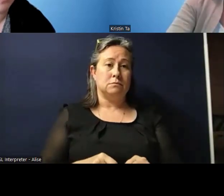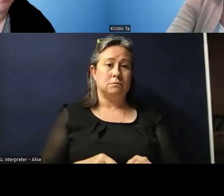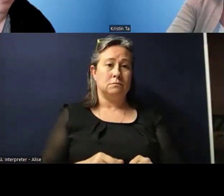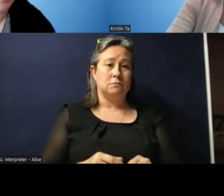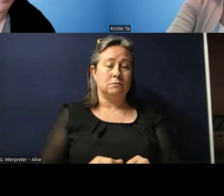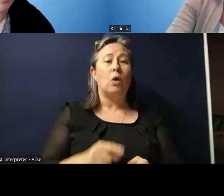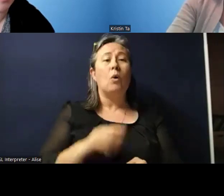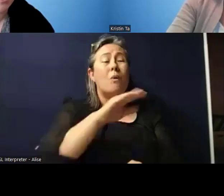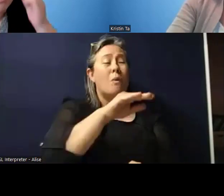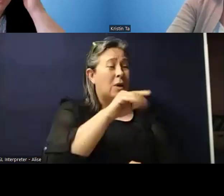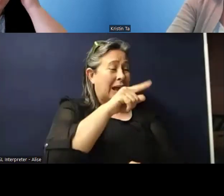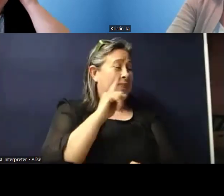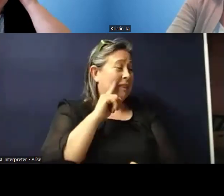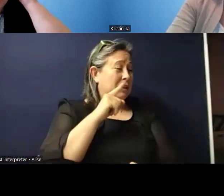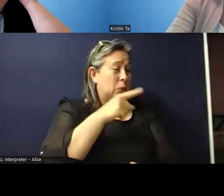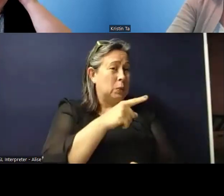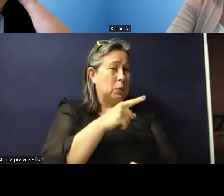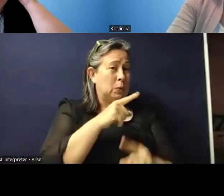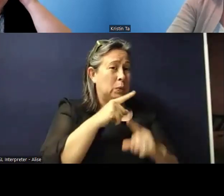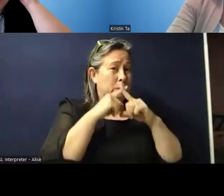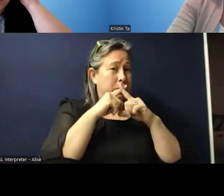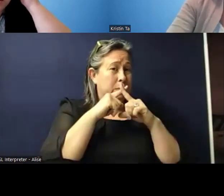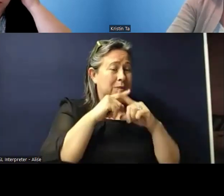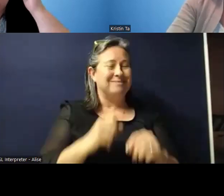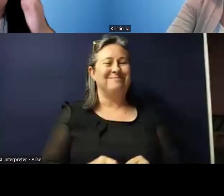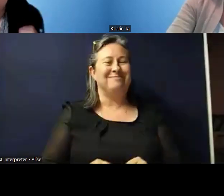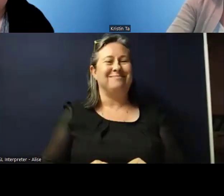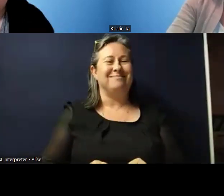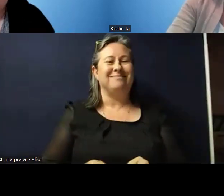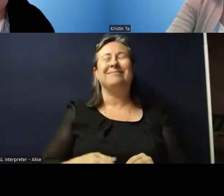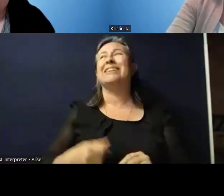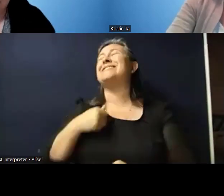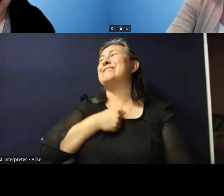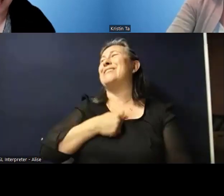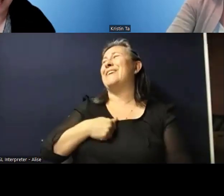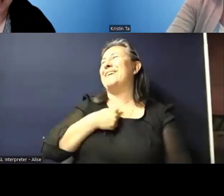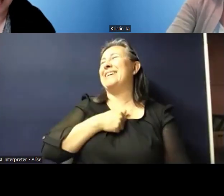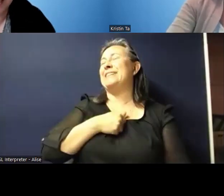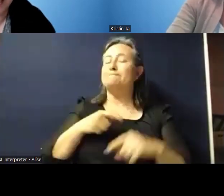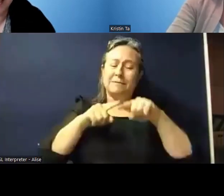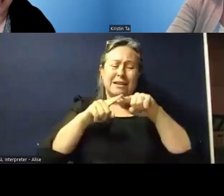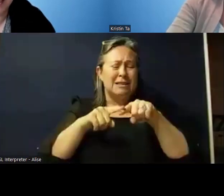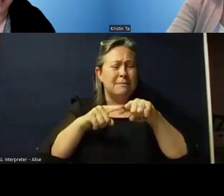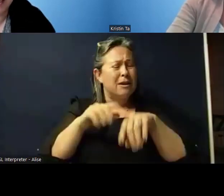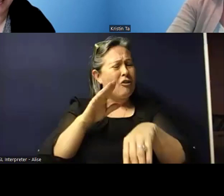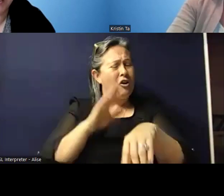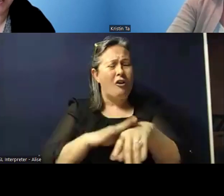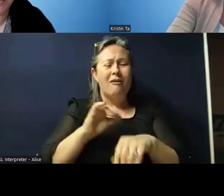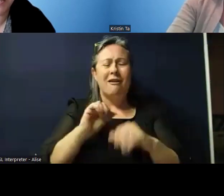Oh, Ki-Cha, I think we're ... you're on mute. Ki-cha Flash-Zapata: Sorry. It depends on the egregiousness of the case.